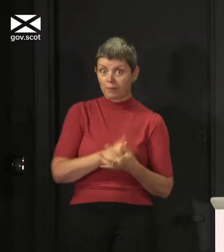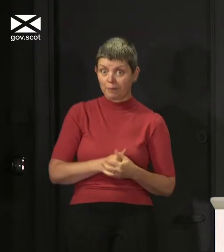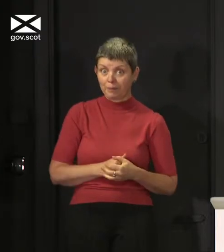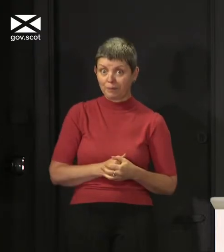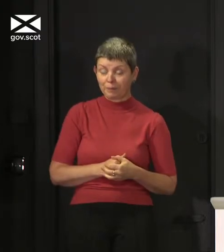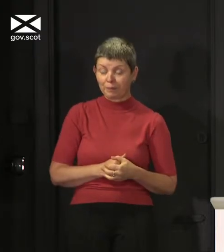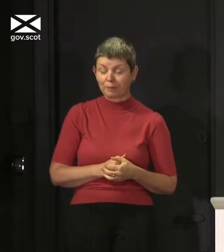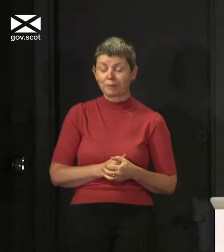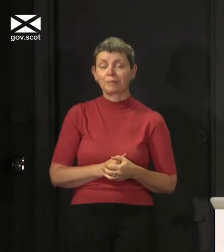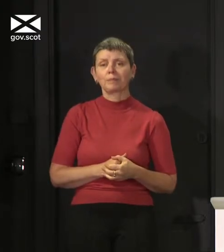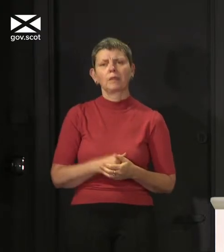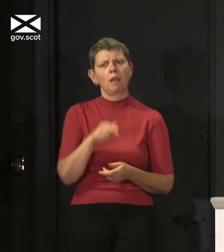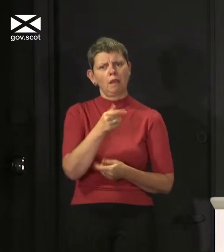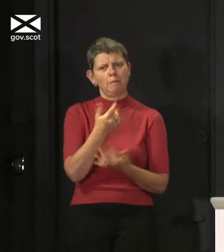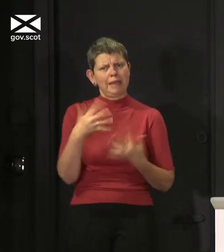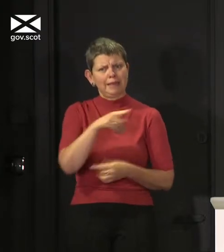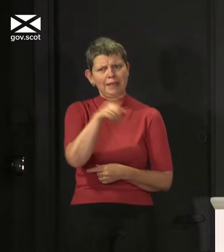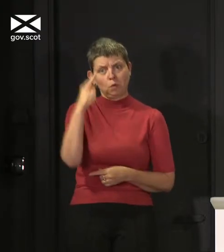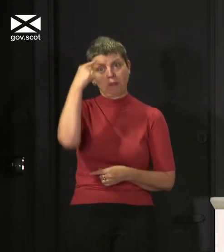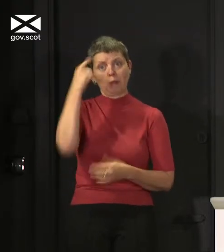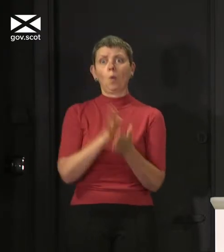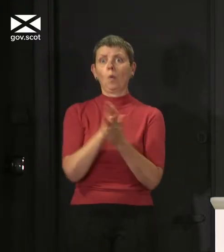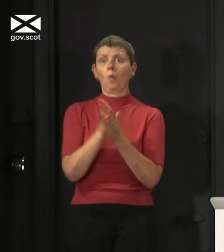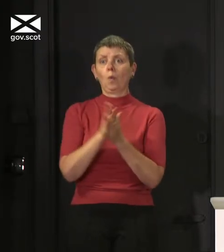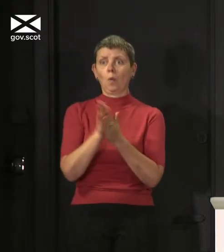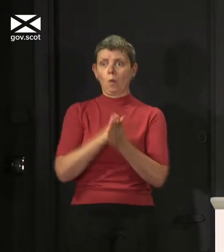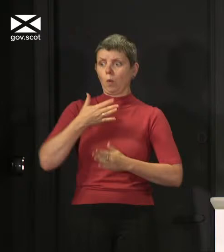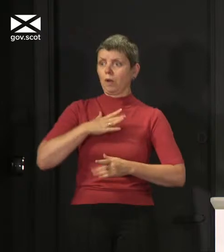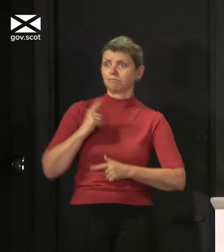I'm sure many of you will be thinking of taking advantage of that travel a bit further over